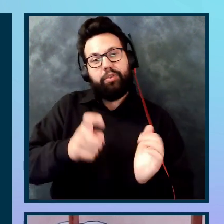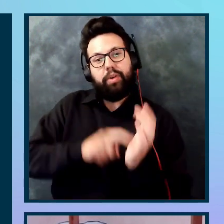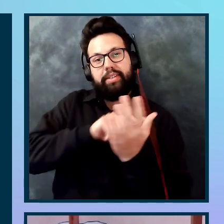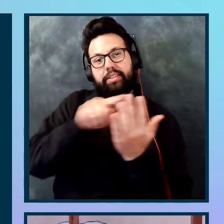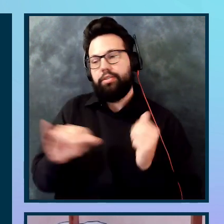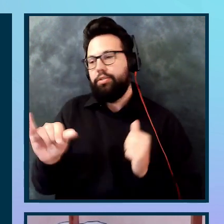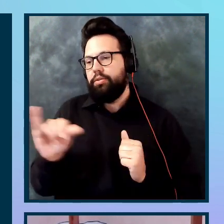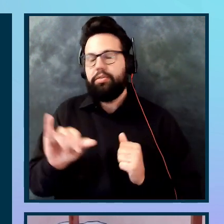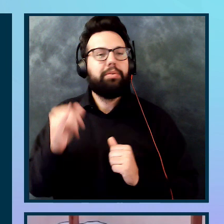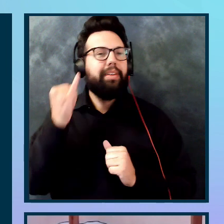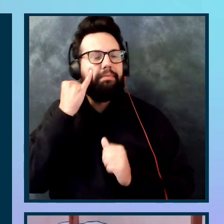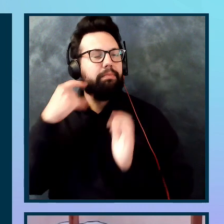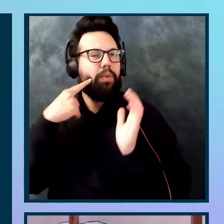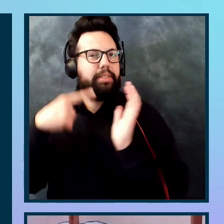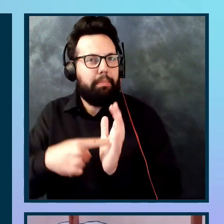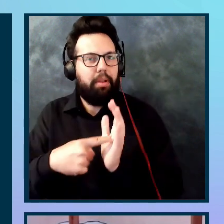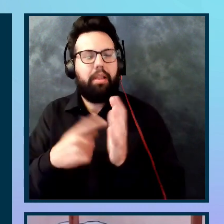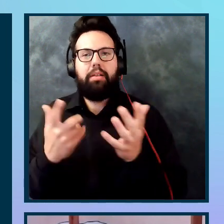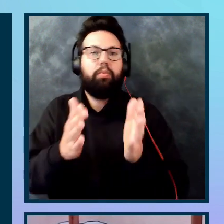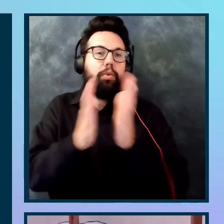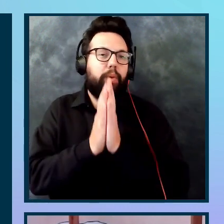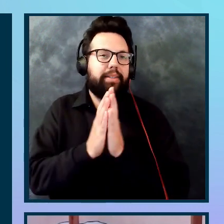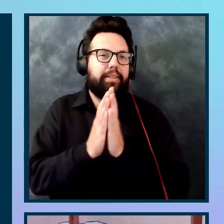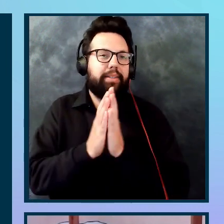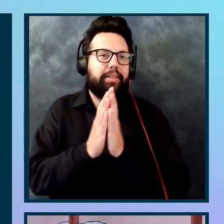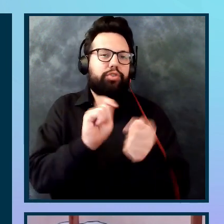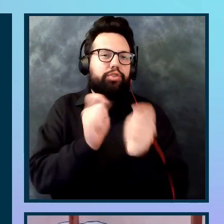or a code change just to make sure that there are no regressions, so it's very powerful